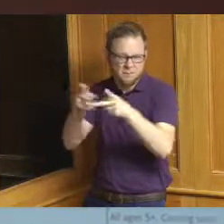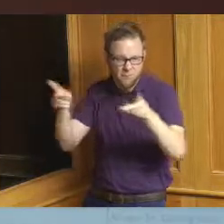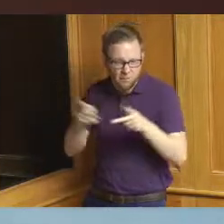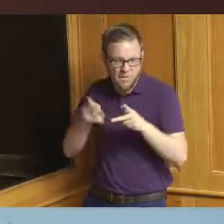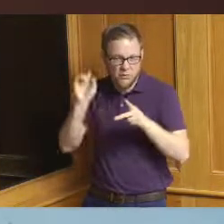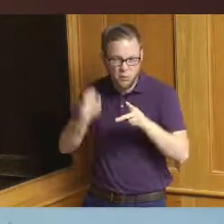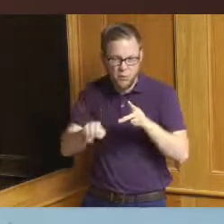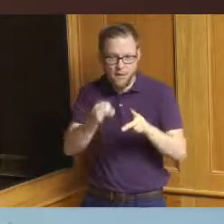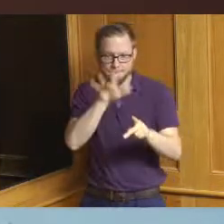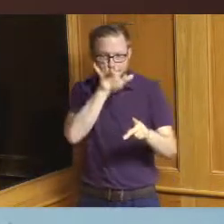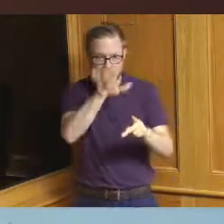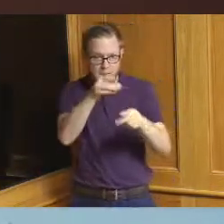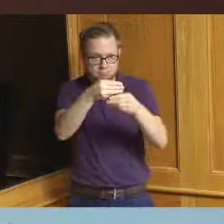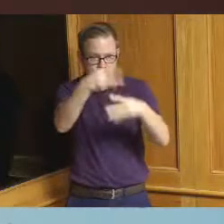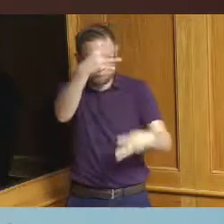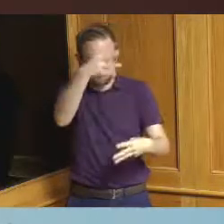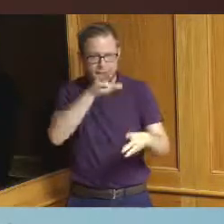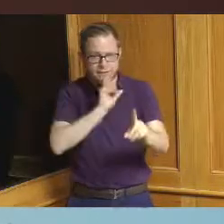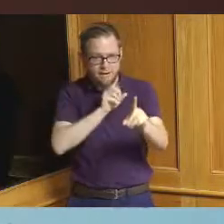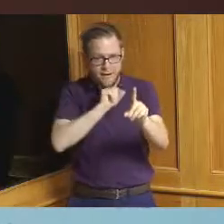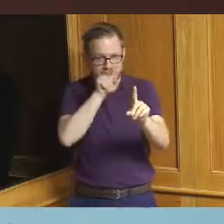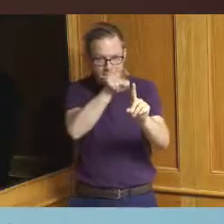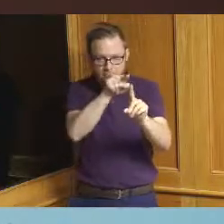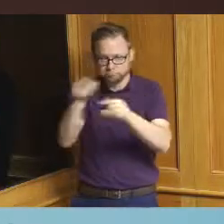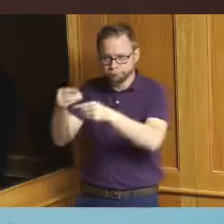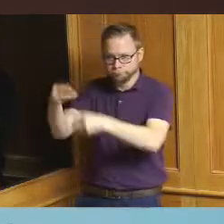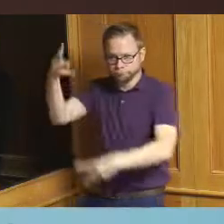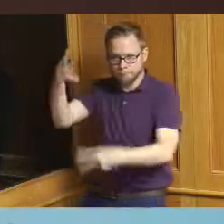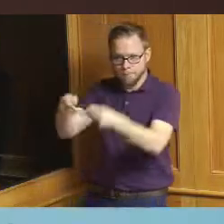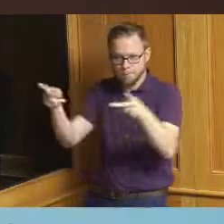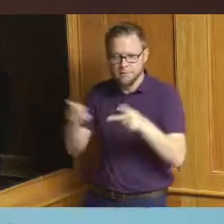just briefly last week at the request of the commission our team came here to this